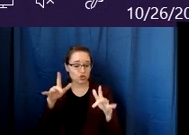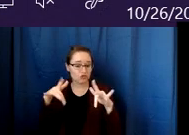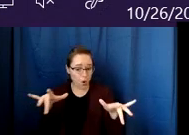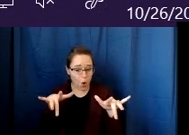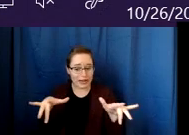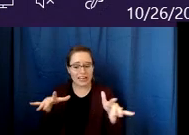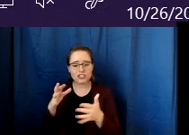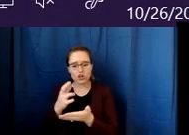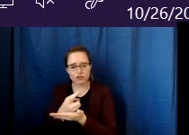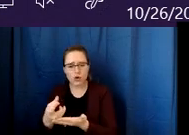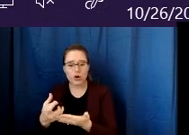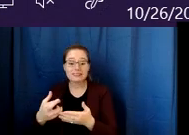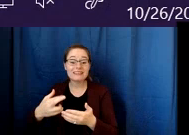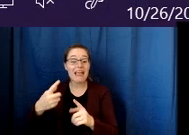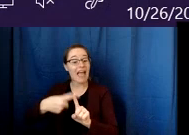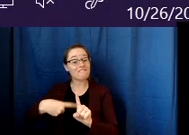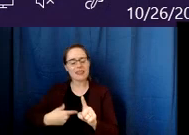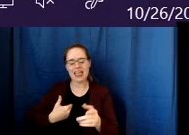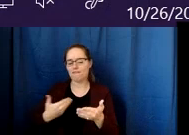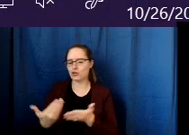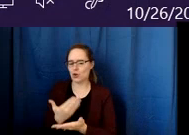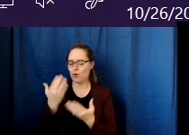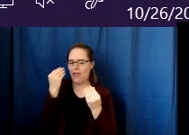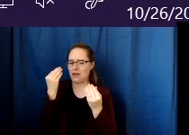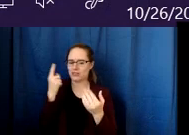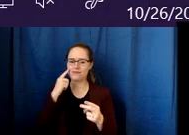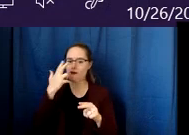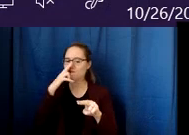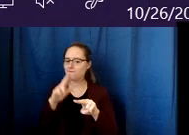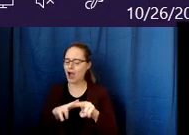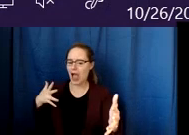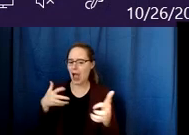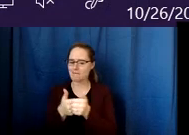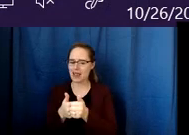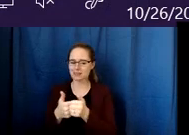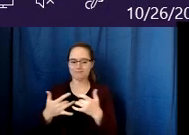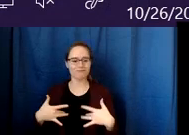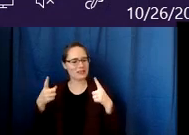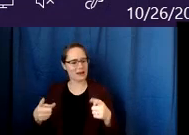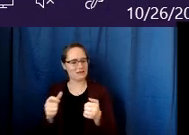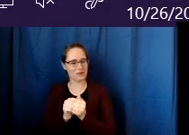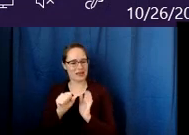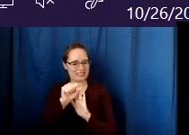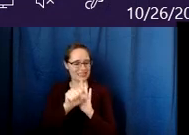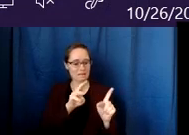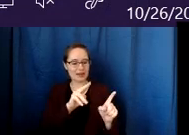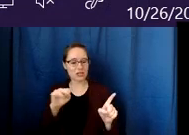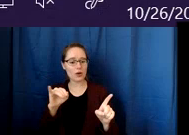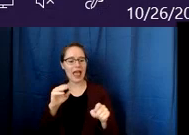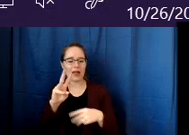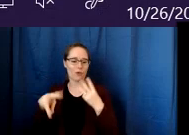every month with a fun way to stay up to date on what's going on with the state of Minnesota and in the world of accessibility.